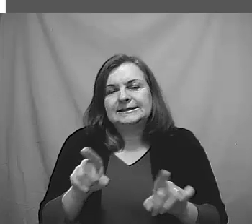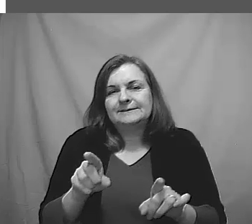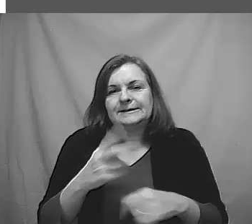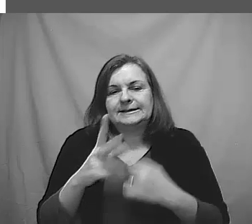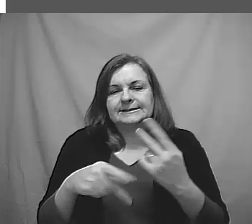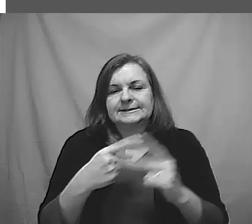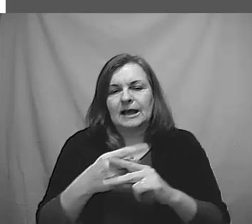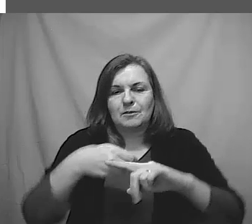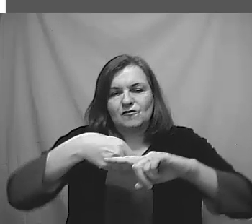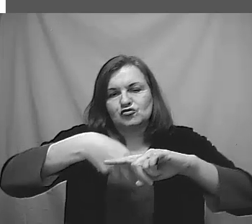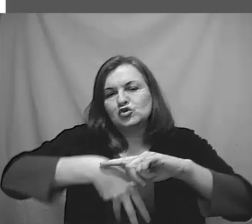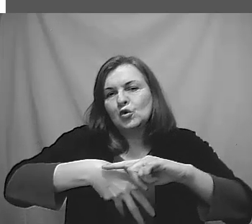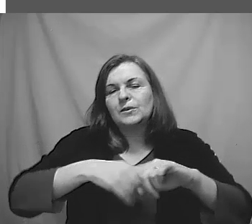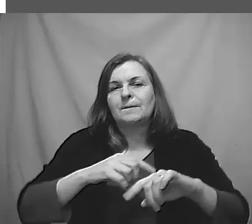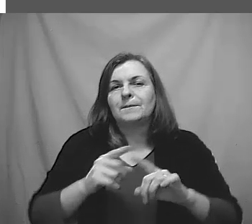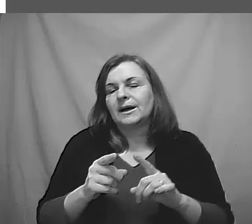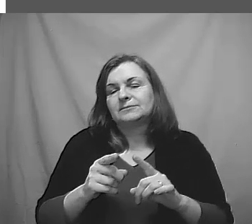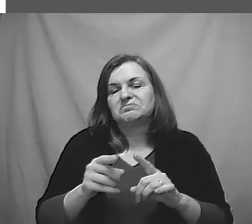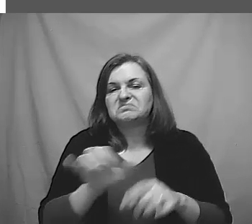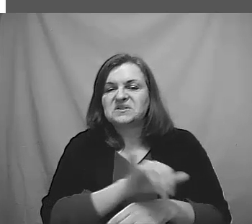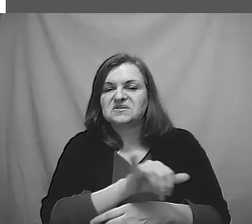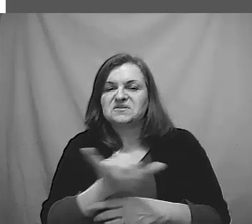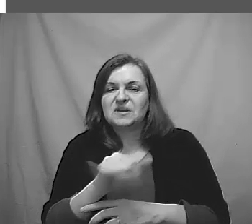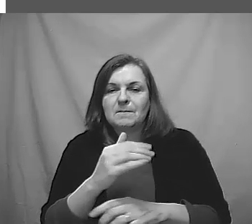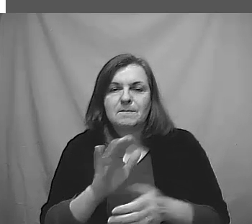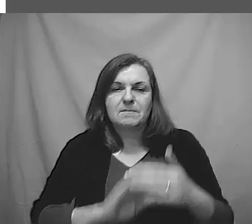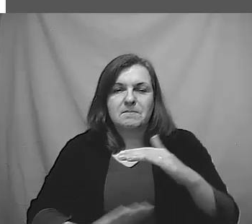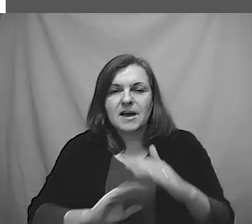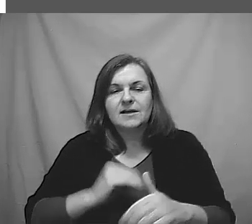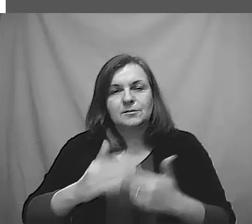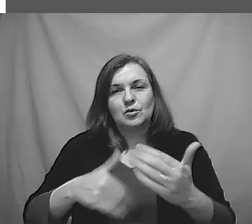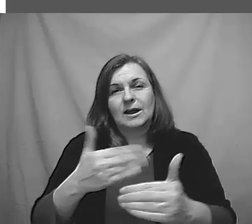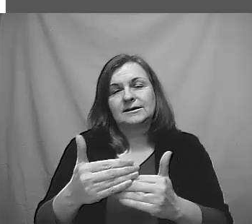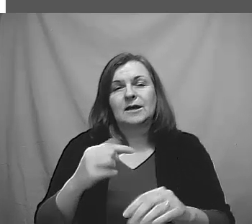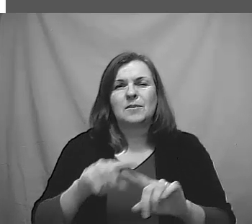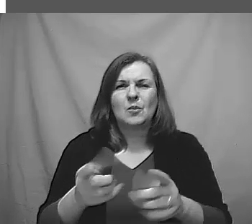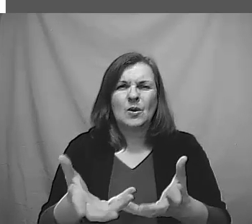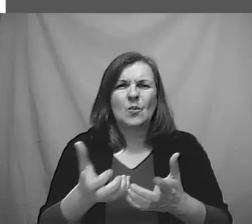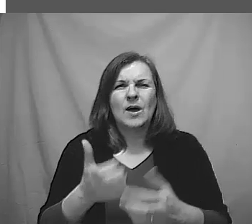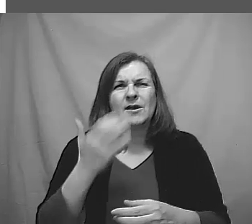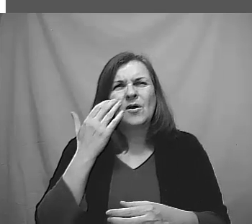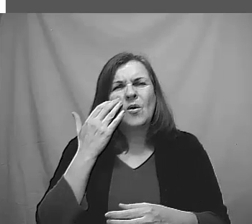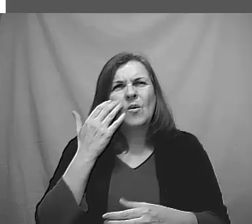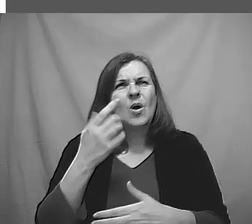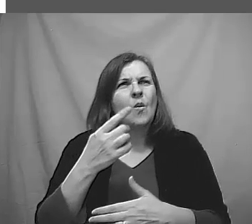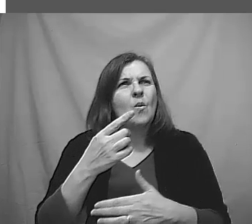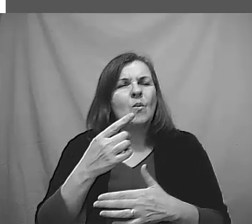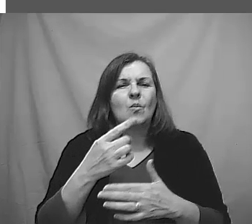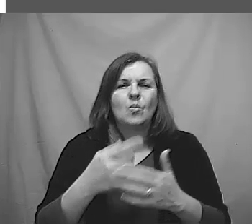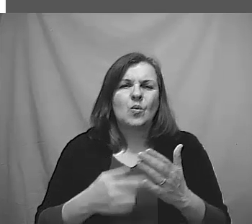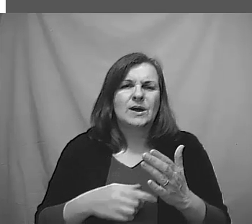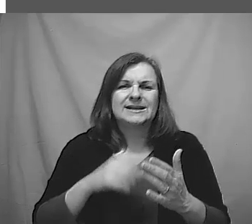embryonic root to start but what were most interested in is what are the keys